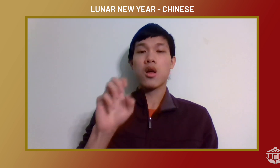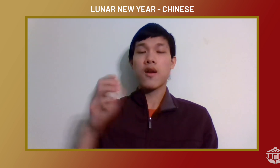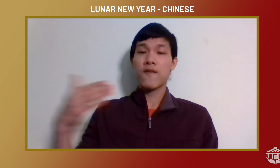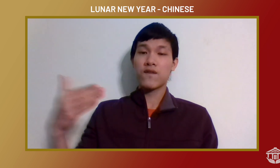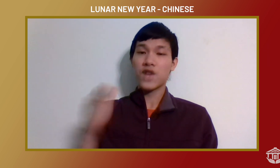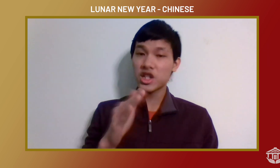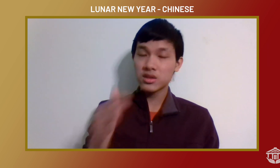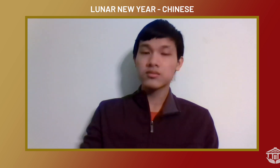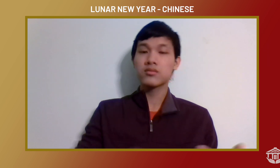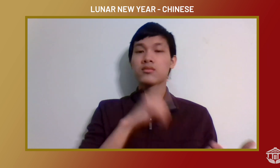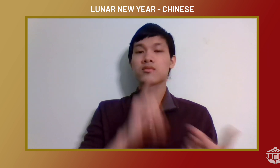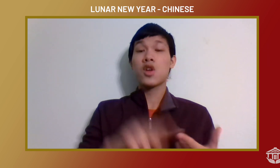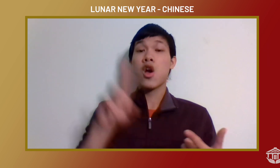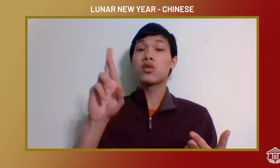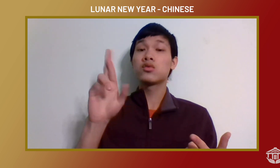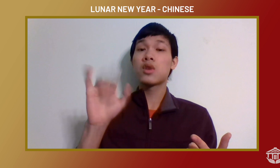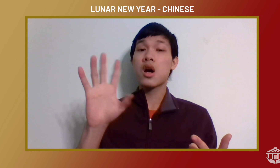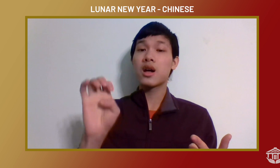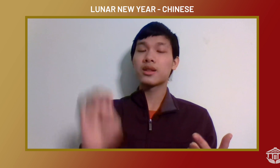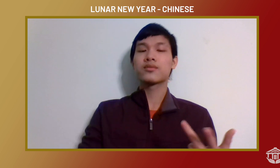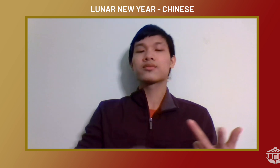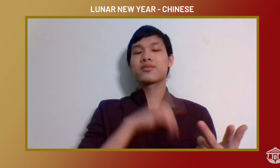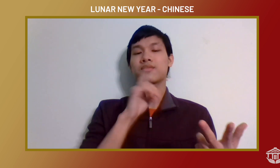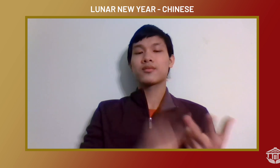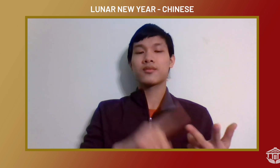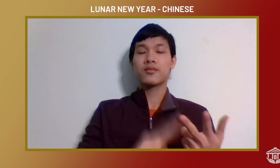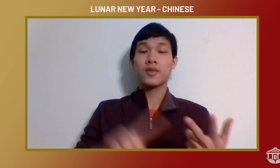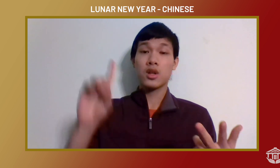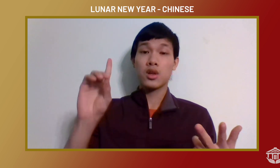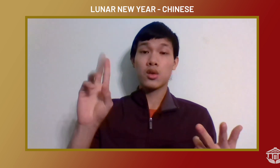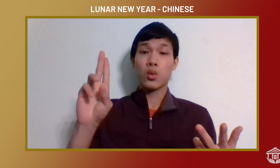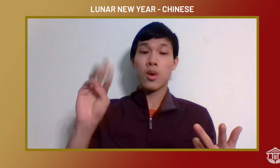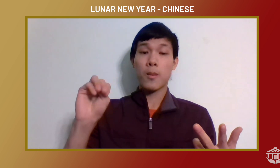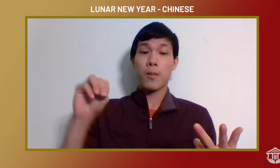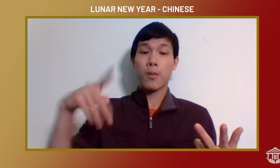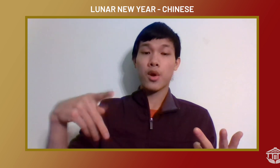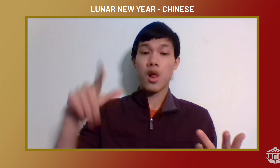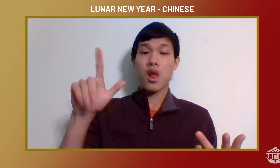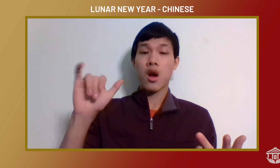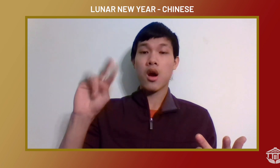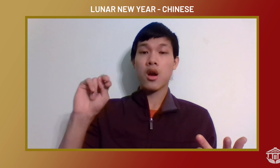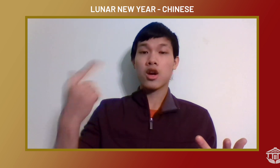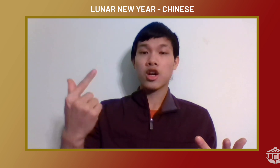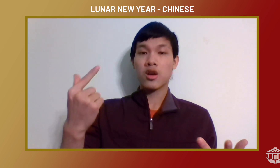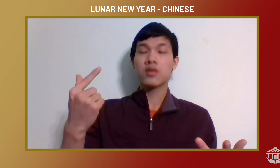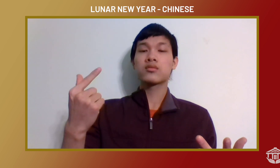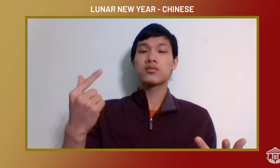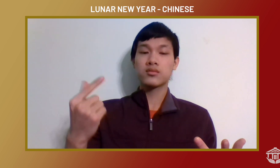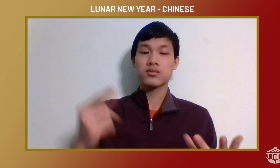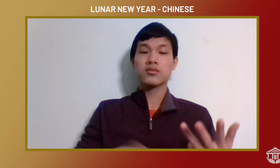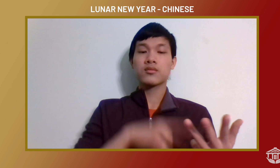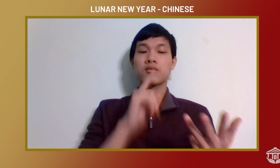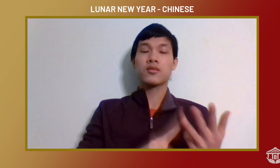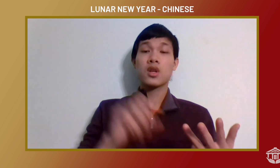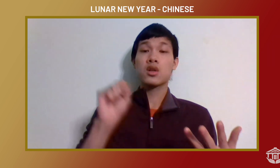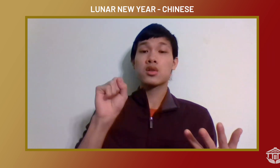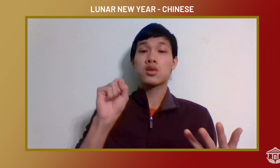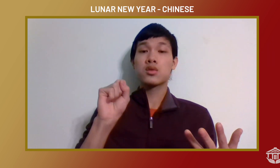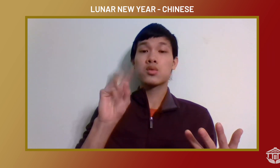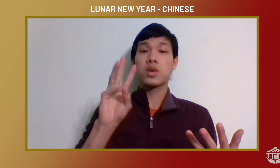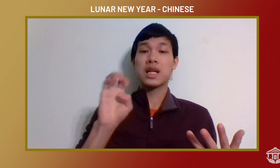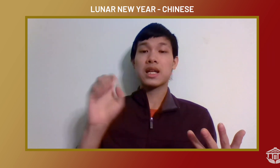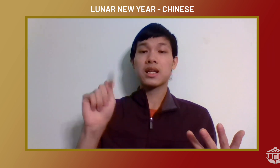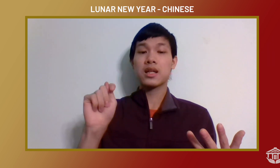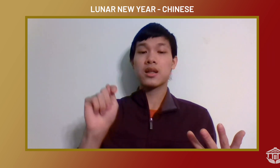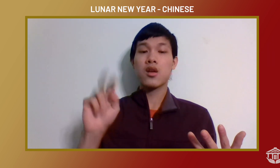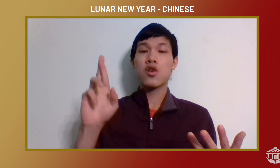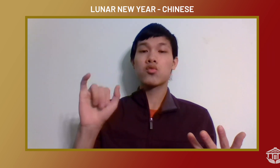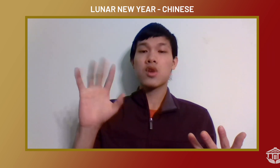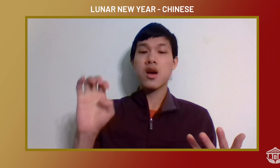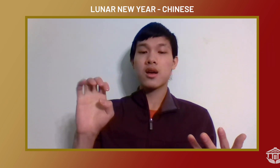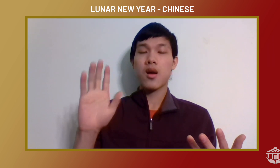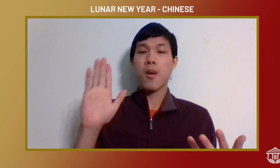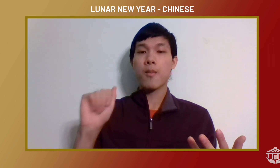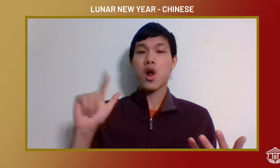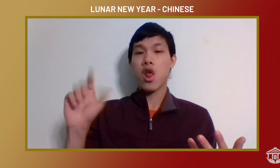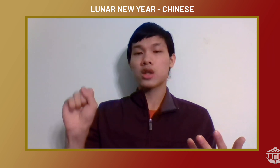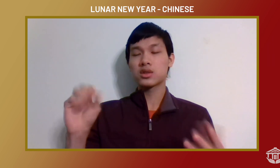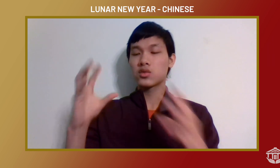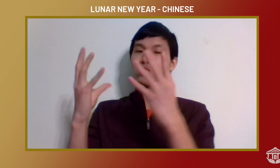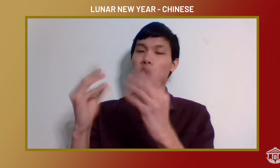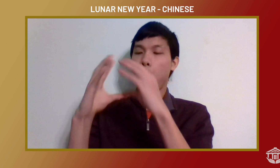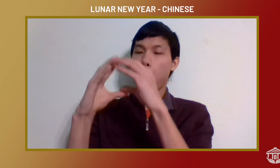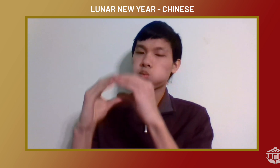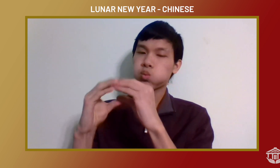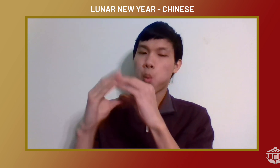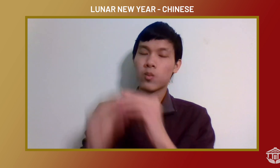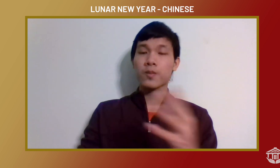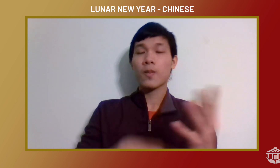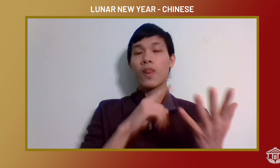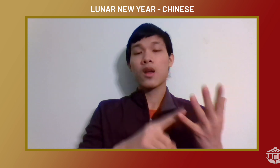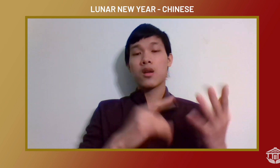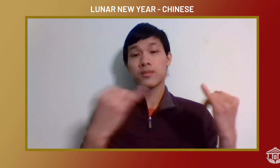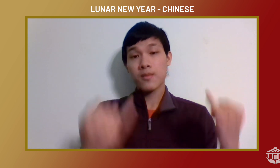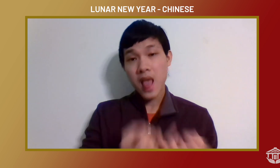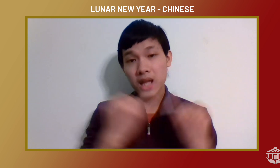We eat whole fish, rice and dumplings. We also eat sweet rice balls which are soft and round. We also